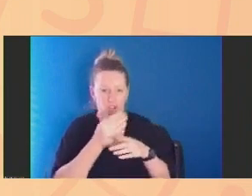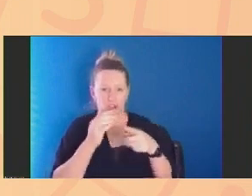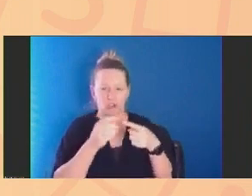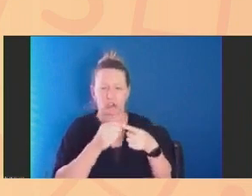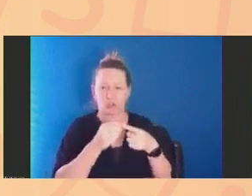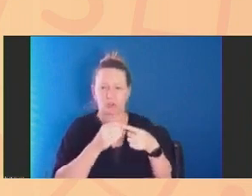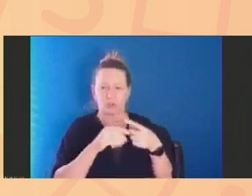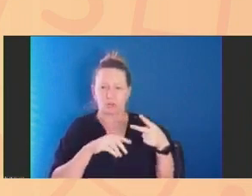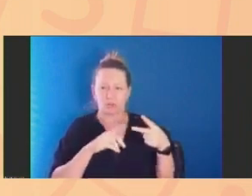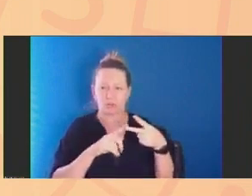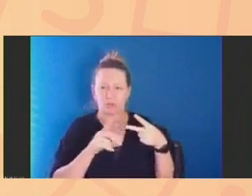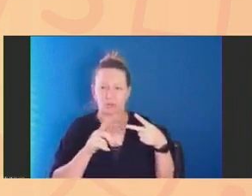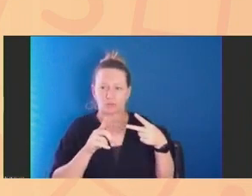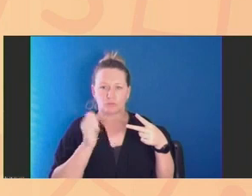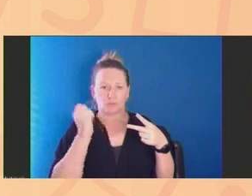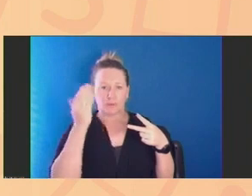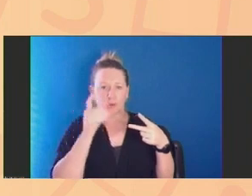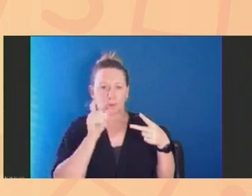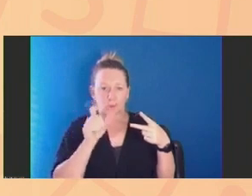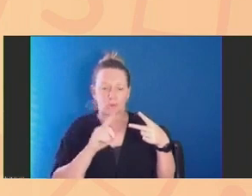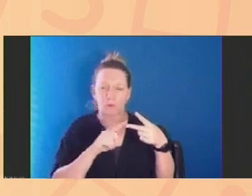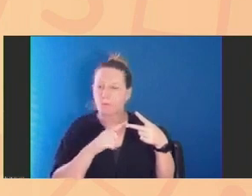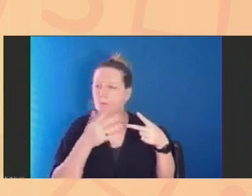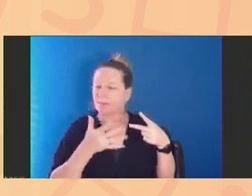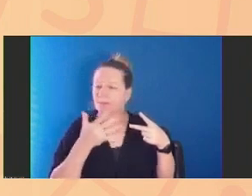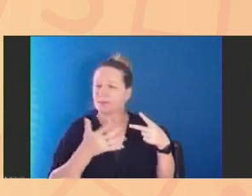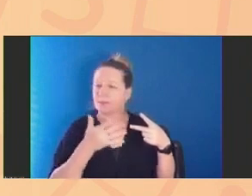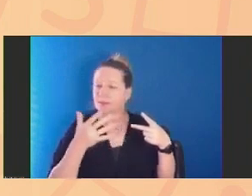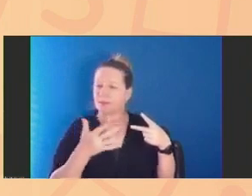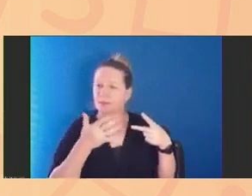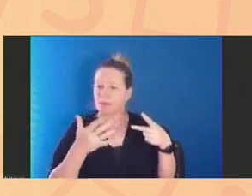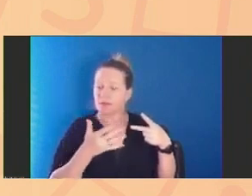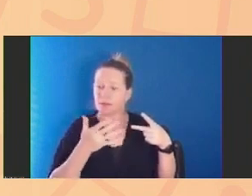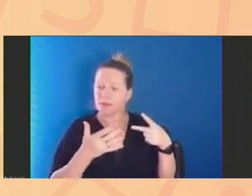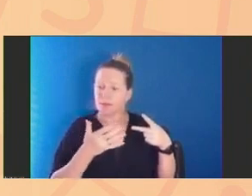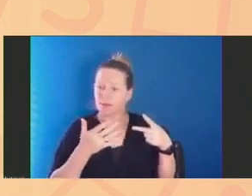(SPEAKS FOREIGN LANGUAGE) It's mean they live in the river.